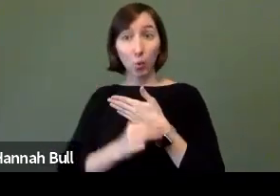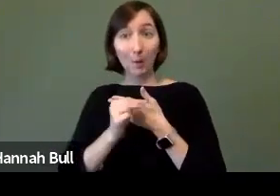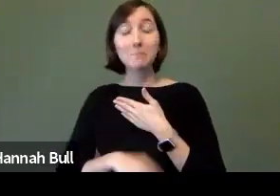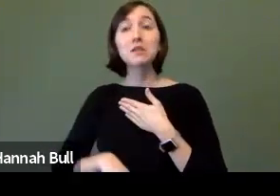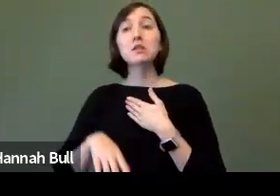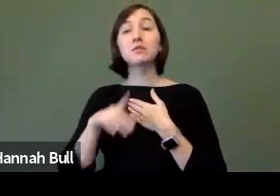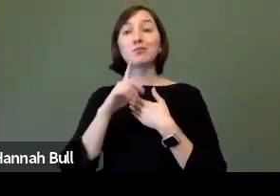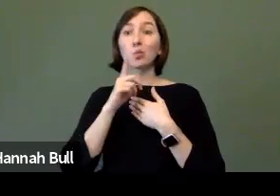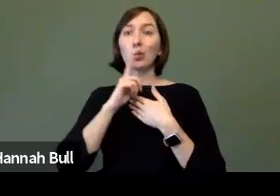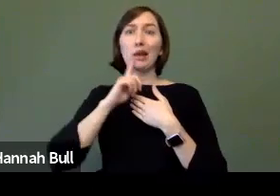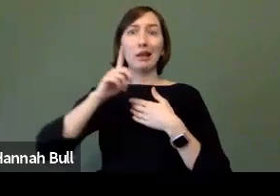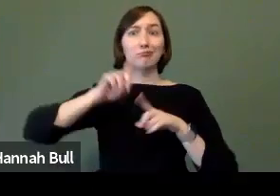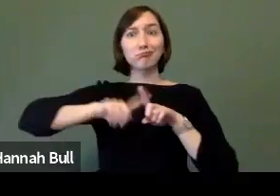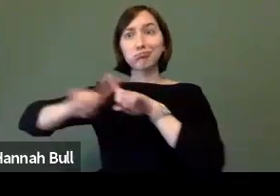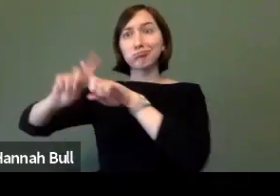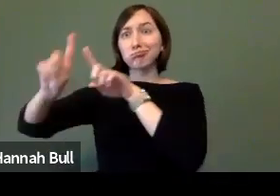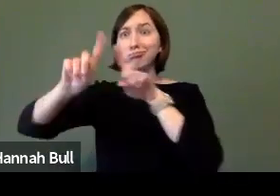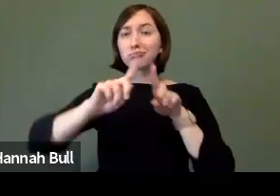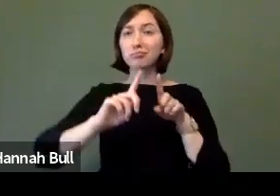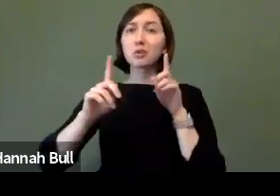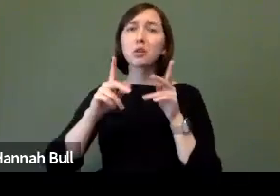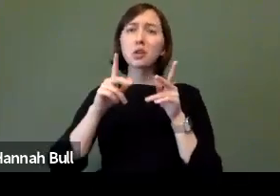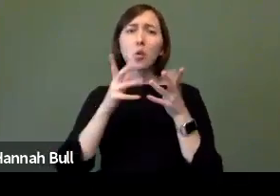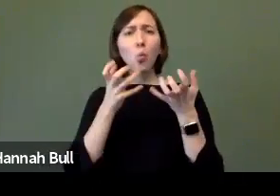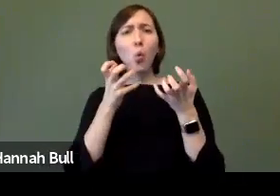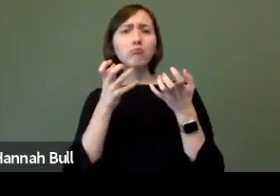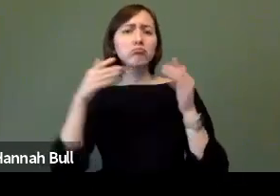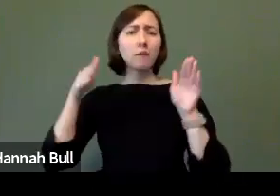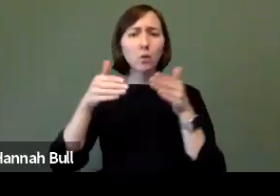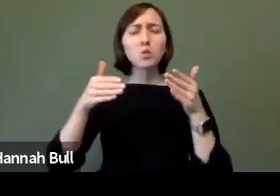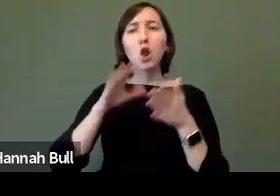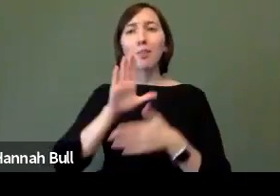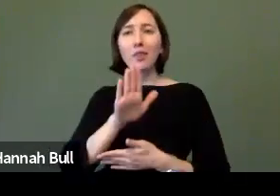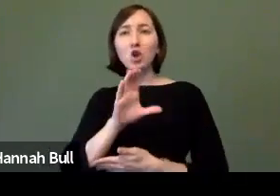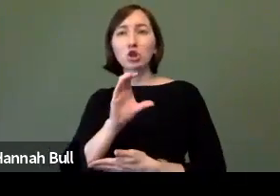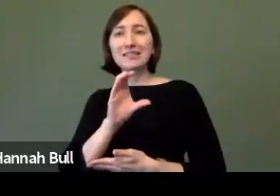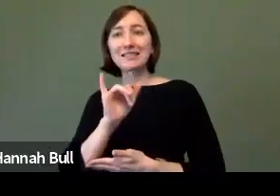people's civil rights are being protected. Sometimes they have programs to move people